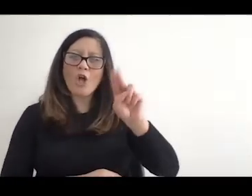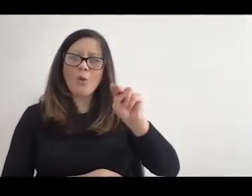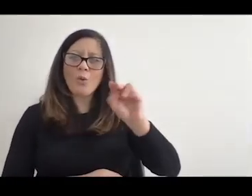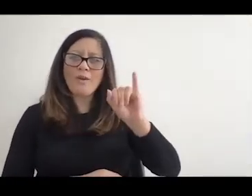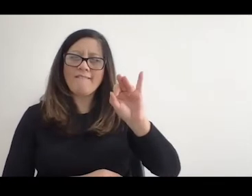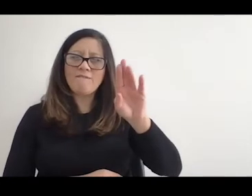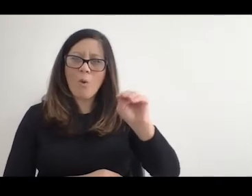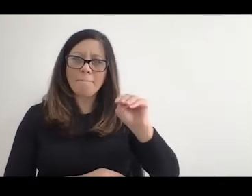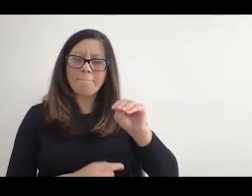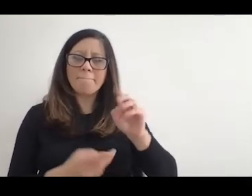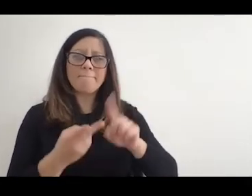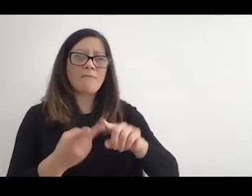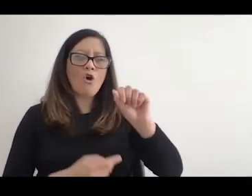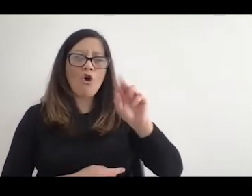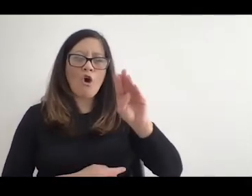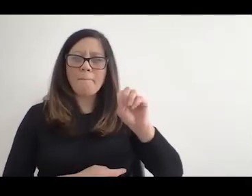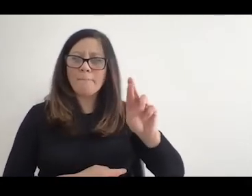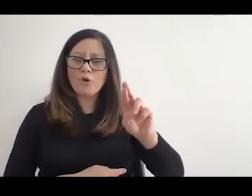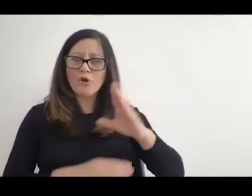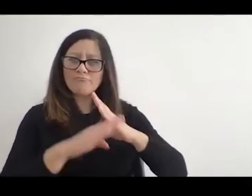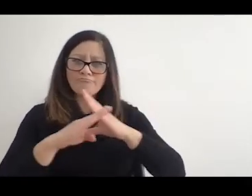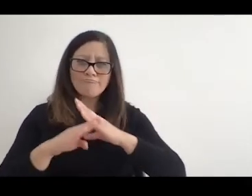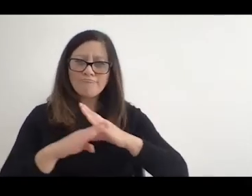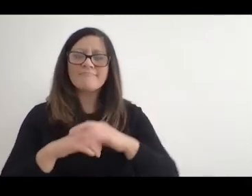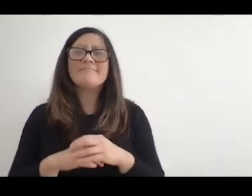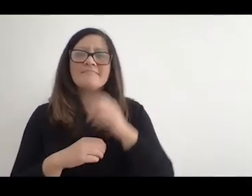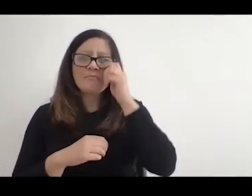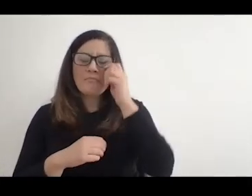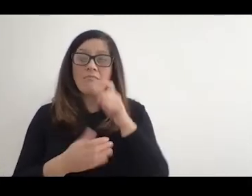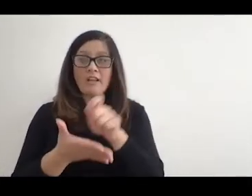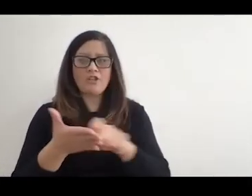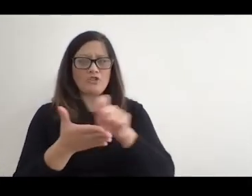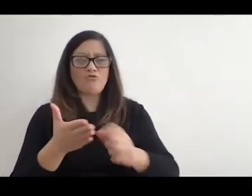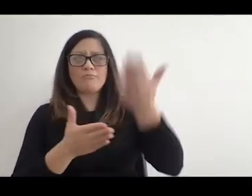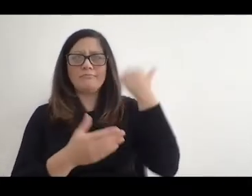I think it was like right around March 16th when we first here in LA.